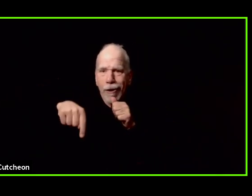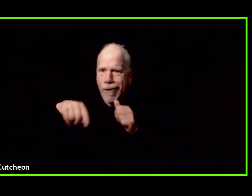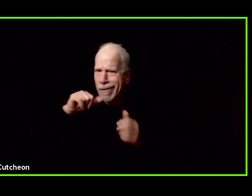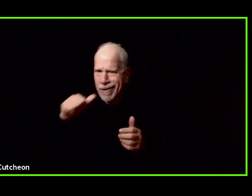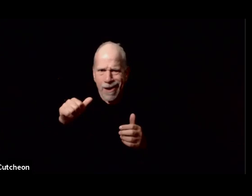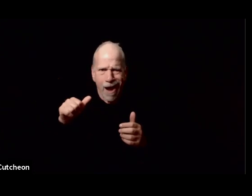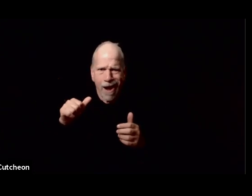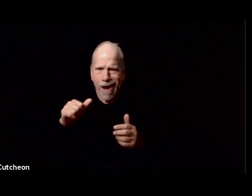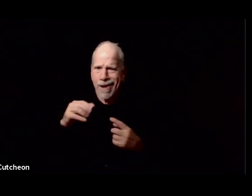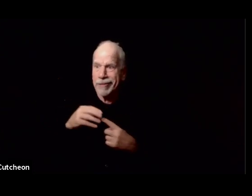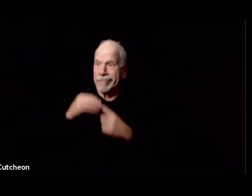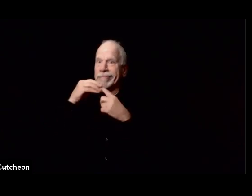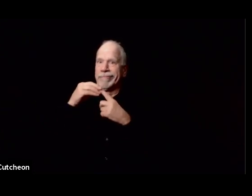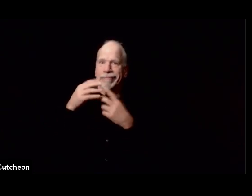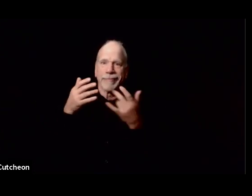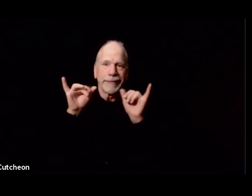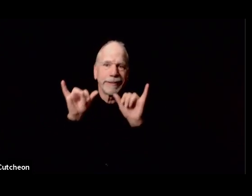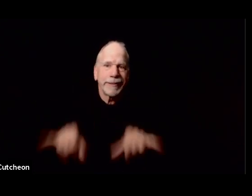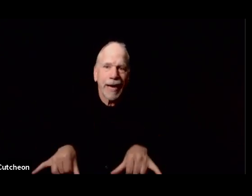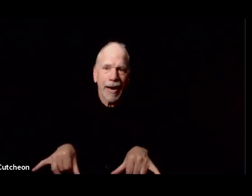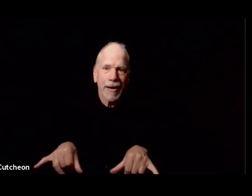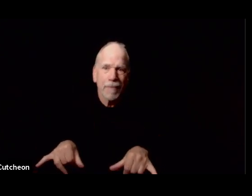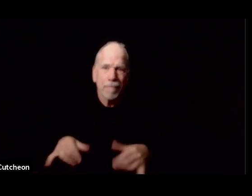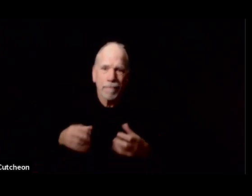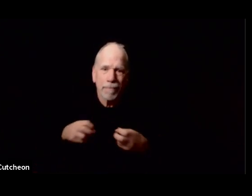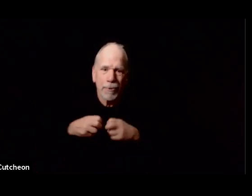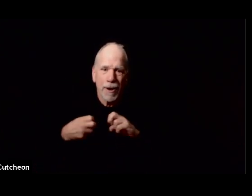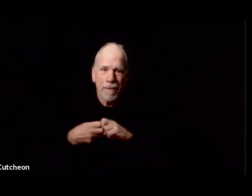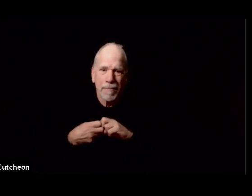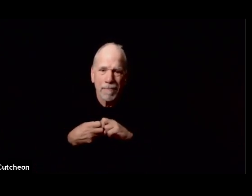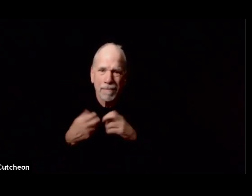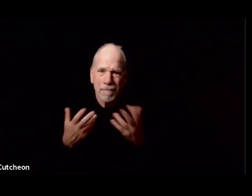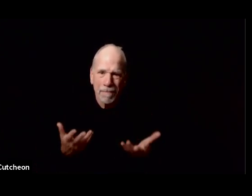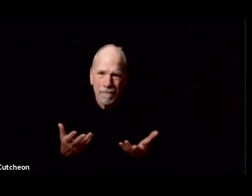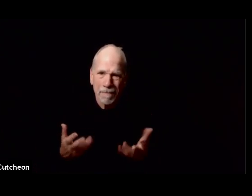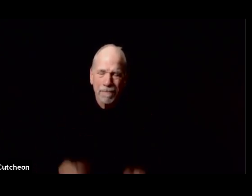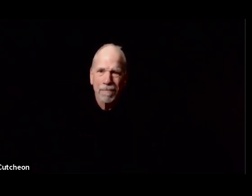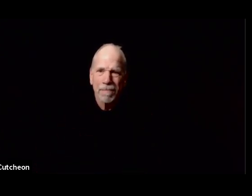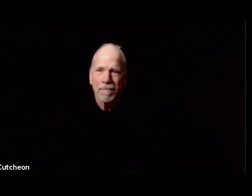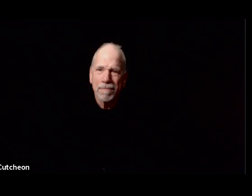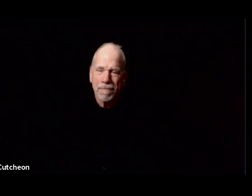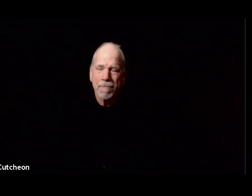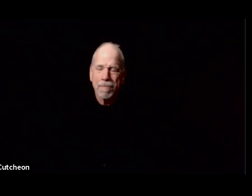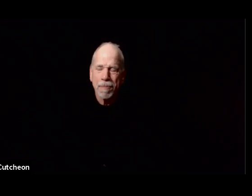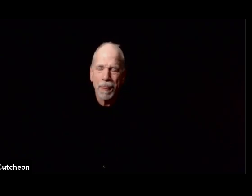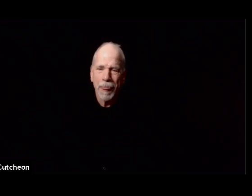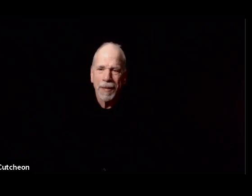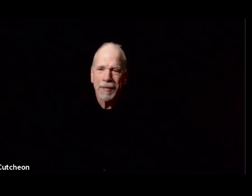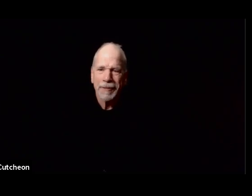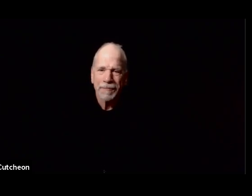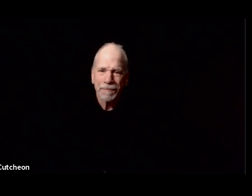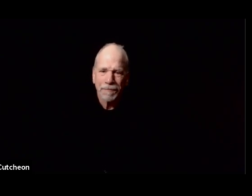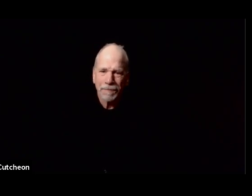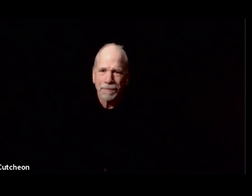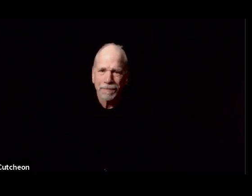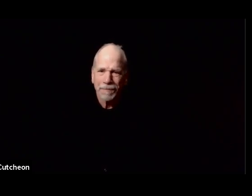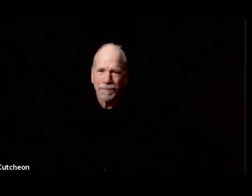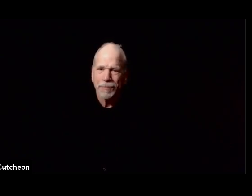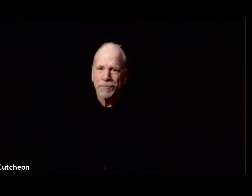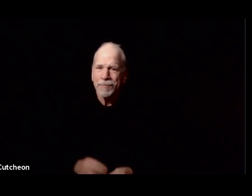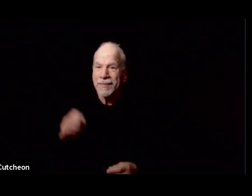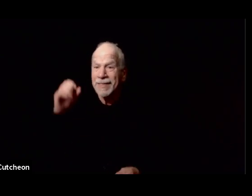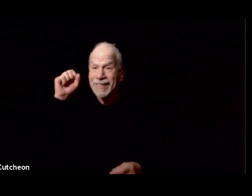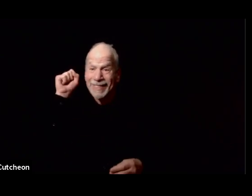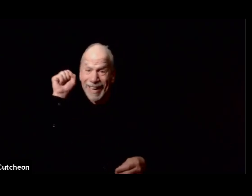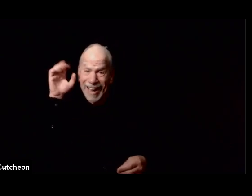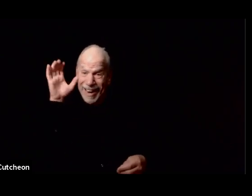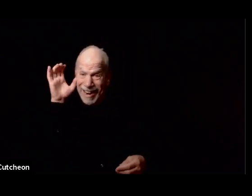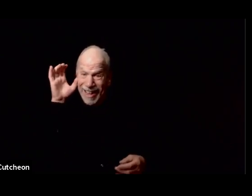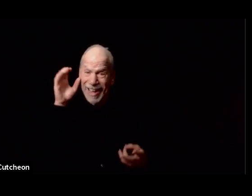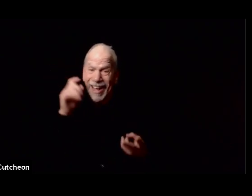bars in other parts of Minnesota including the metro and including Mankato and it is,